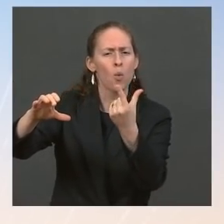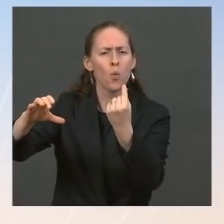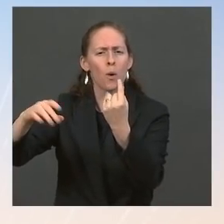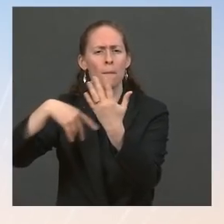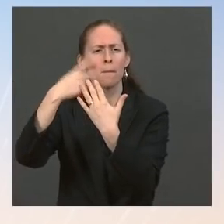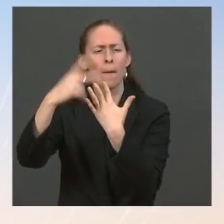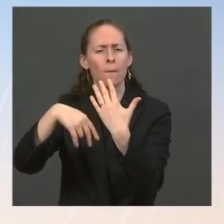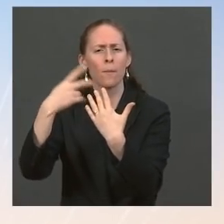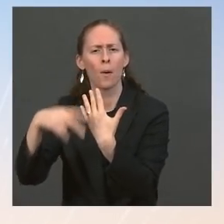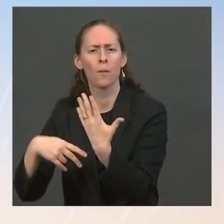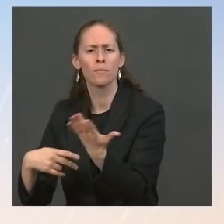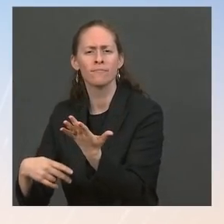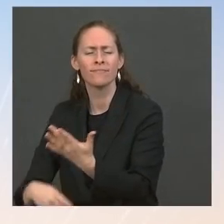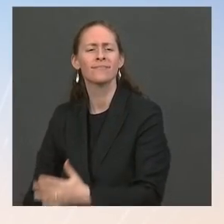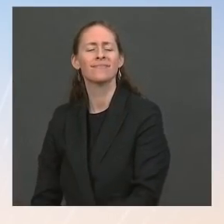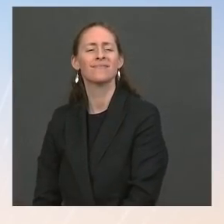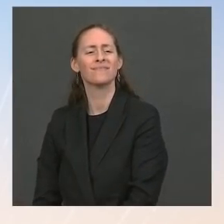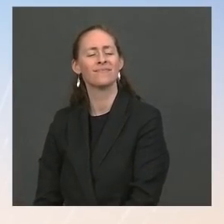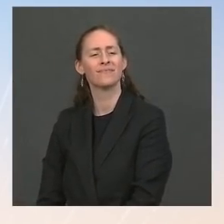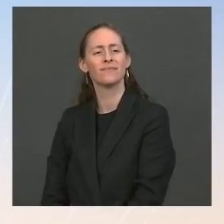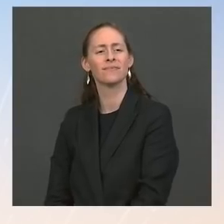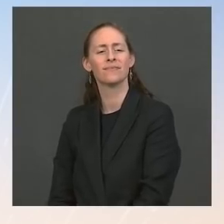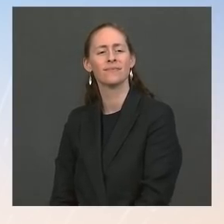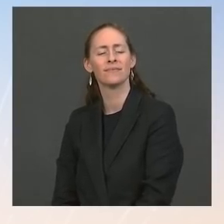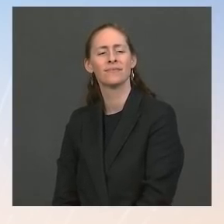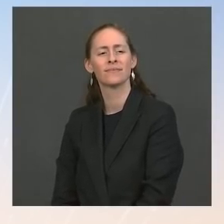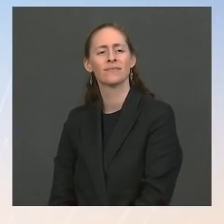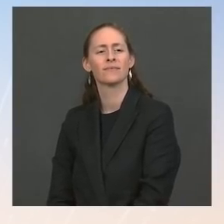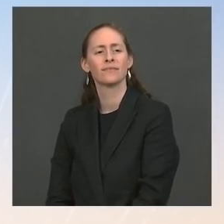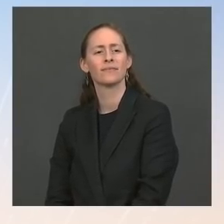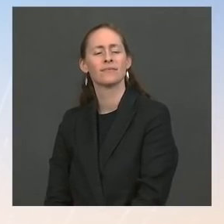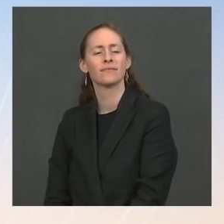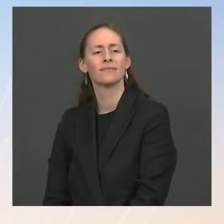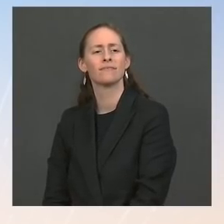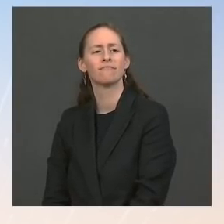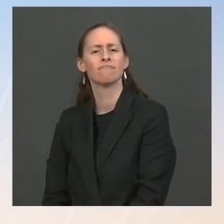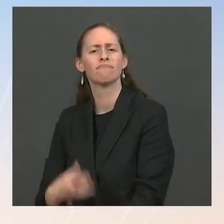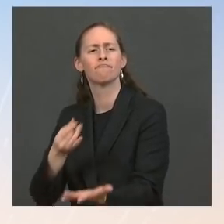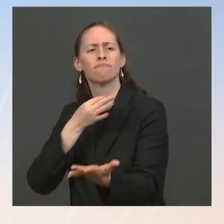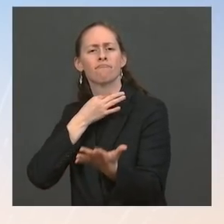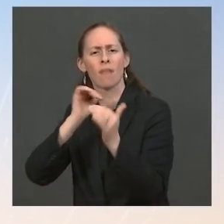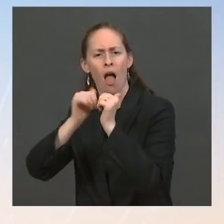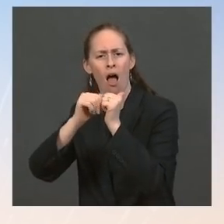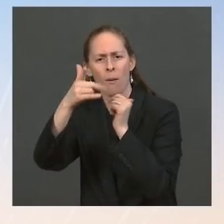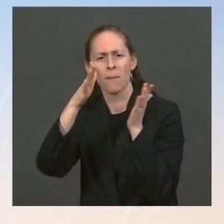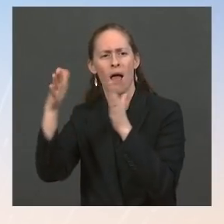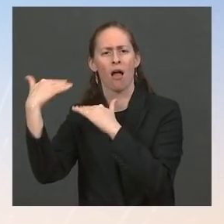about the potential oversight mechanisms in place for how the public is going to be able to know